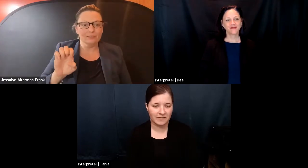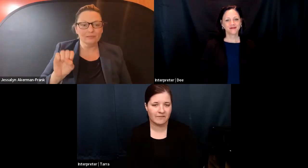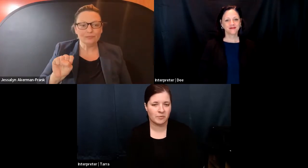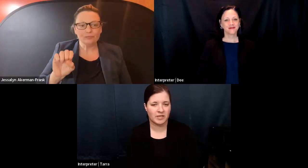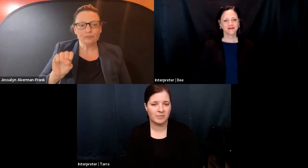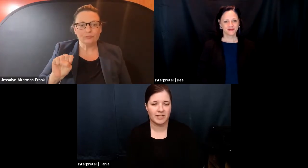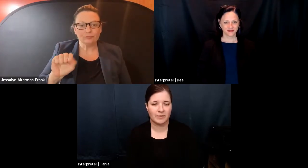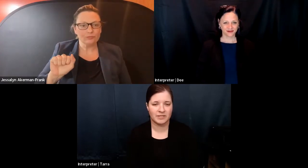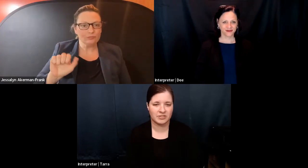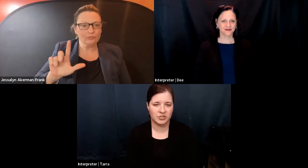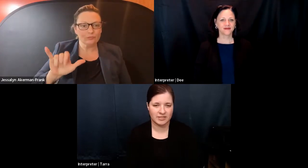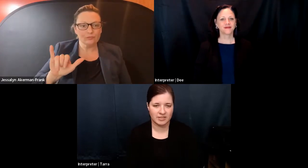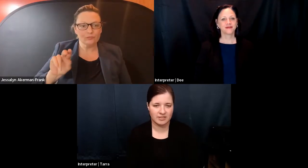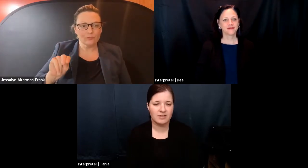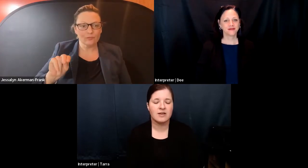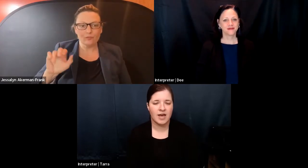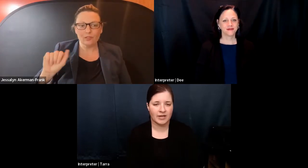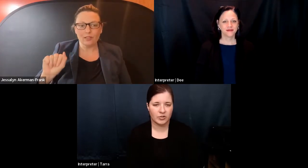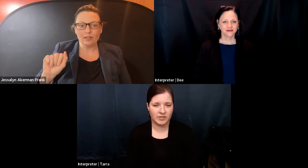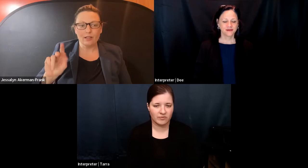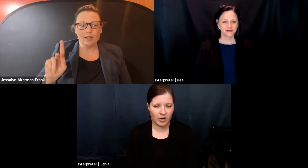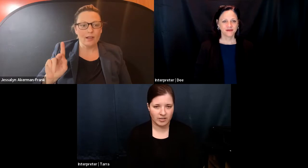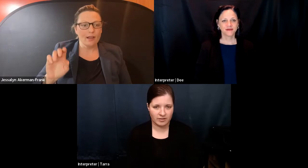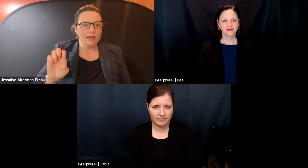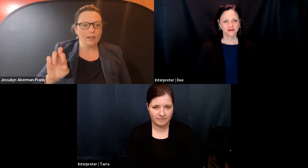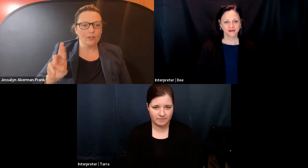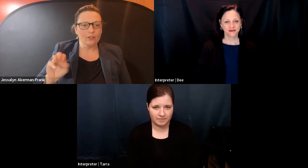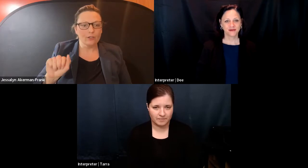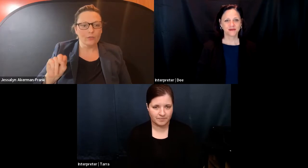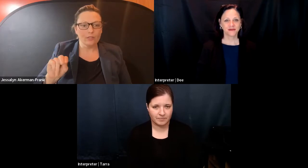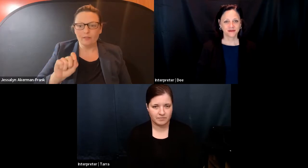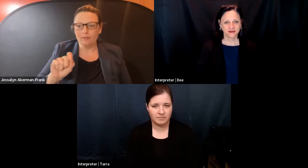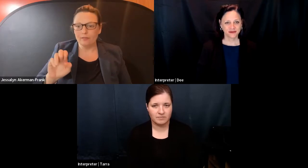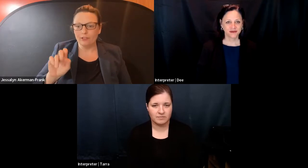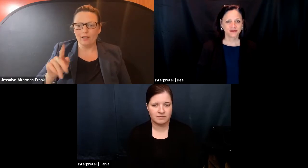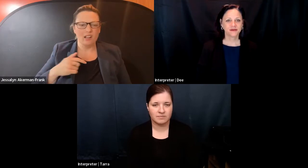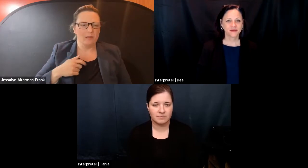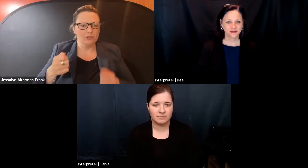Okay. Let's get started. Hello, good evening, everybody.